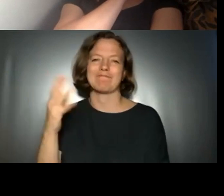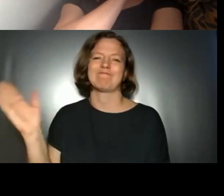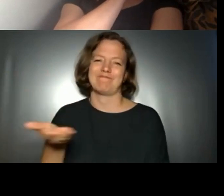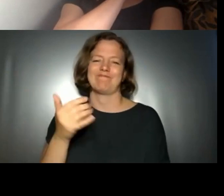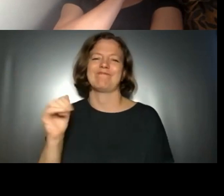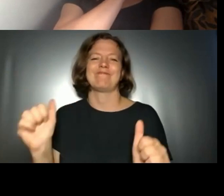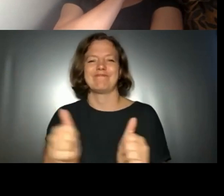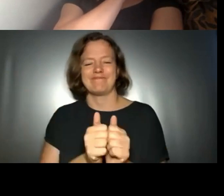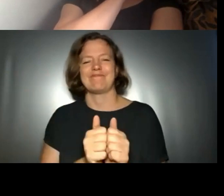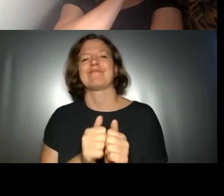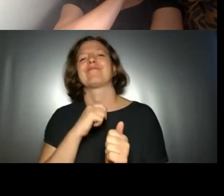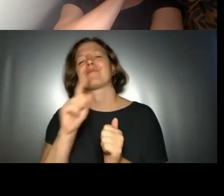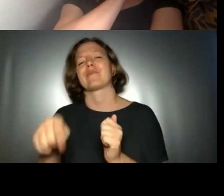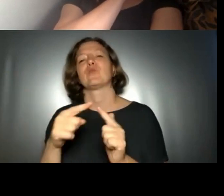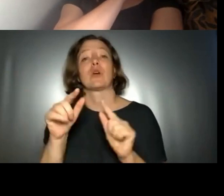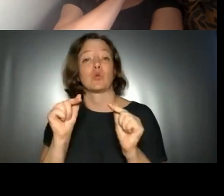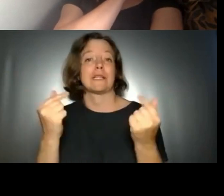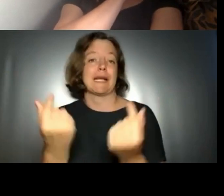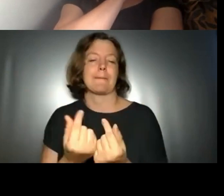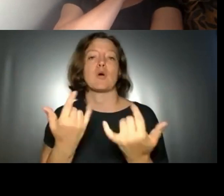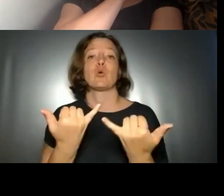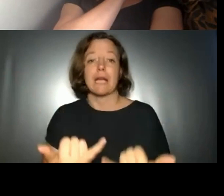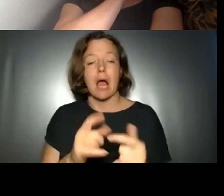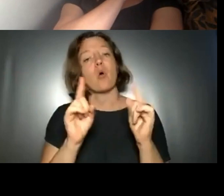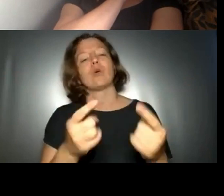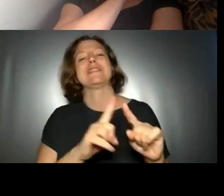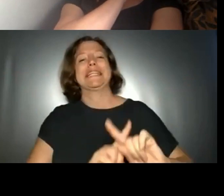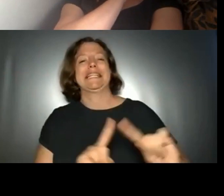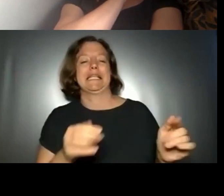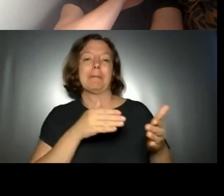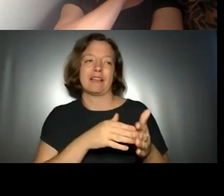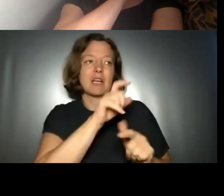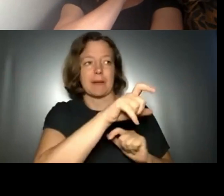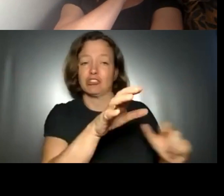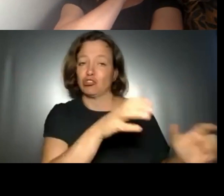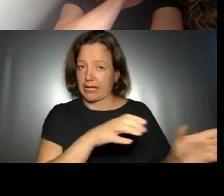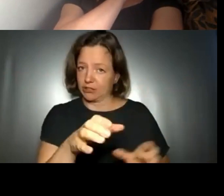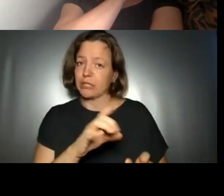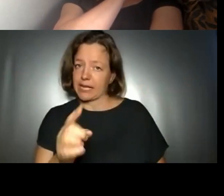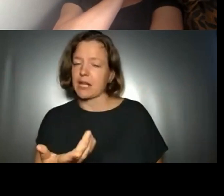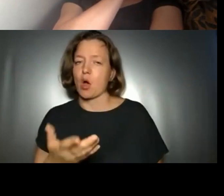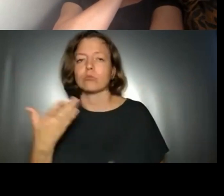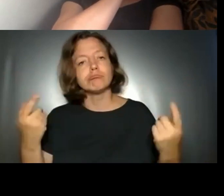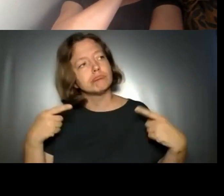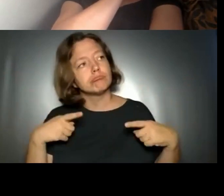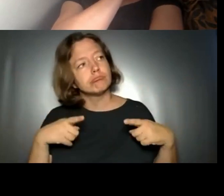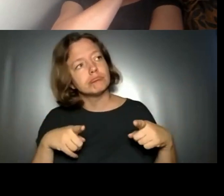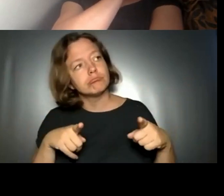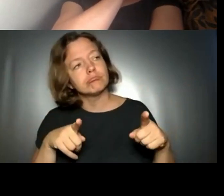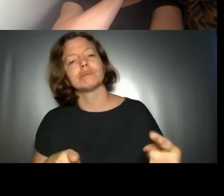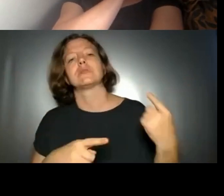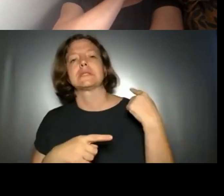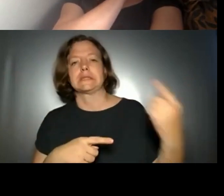have now worked with us for a long time and are actually able to take over that work.